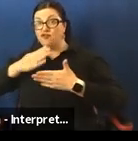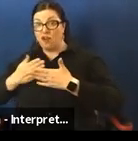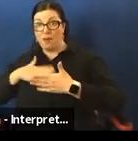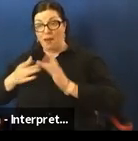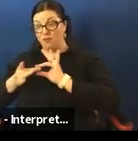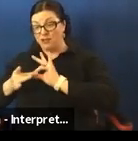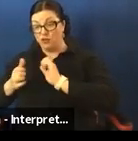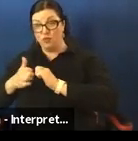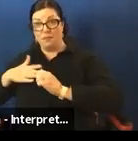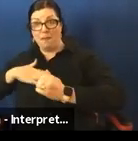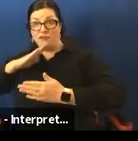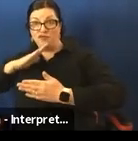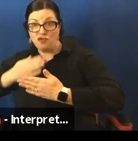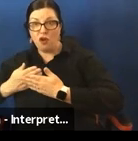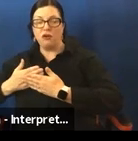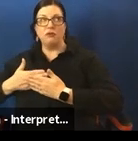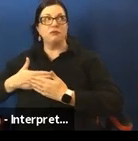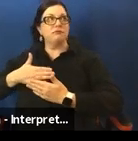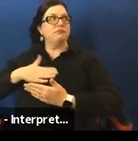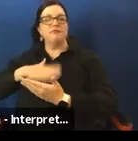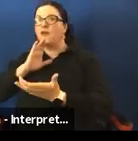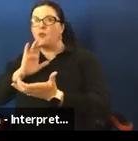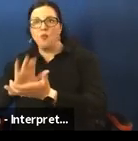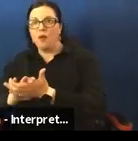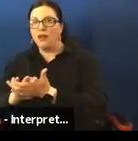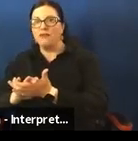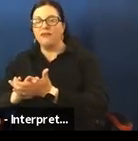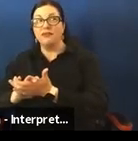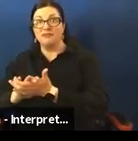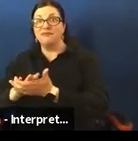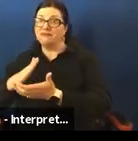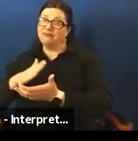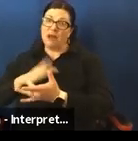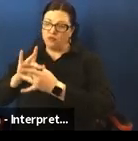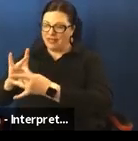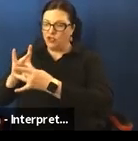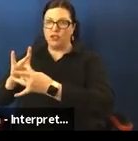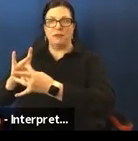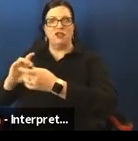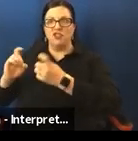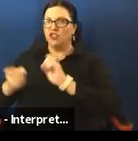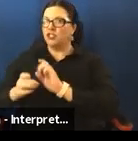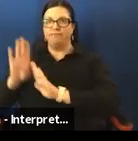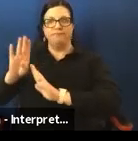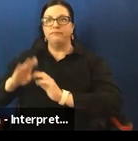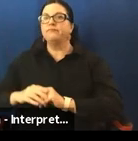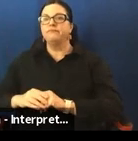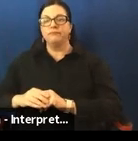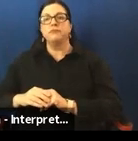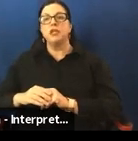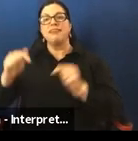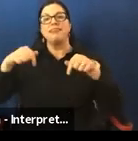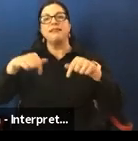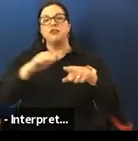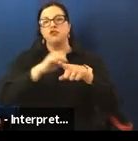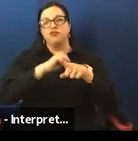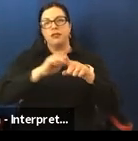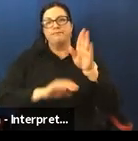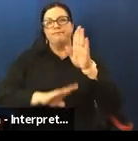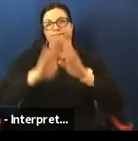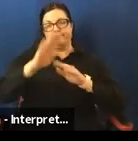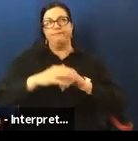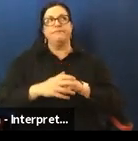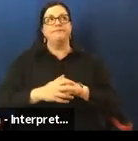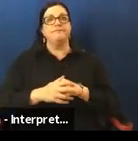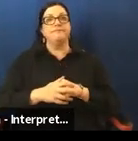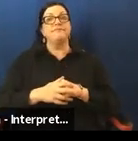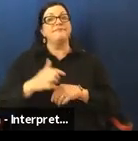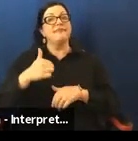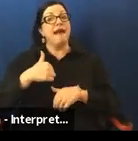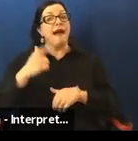Jason Williams: This is the biggest impact. I can tell you a number of kids where I would start to interact with them. And I could tell that their parents were also in foster care.